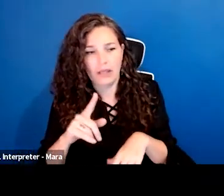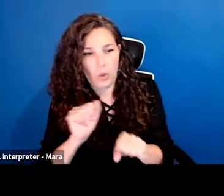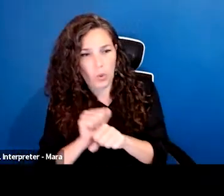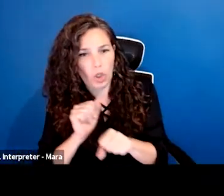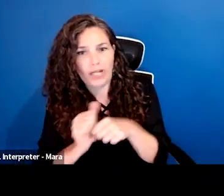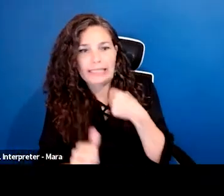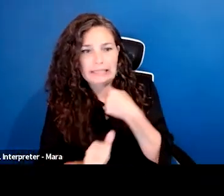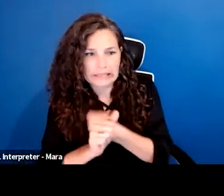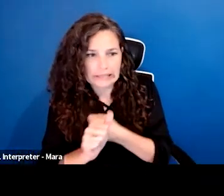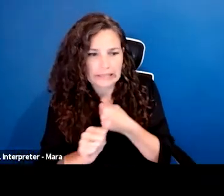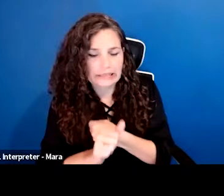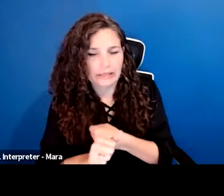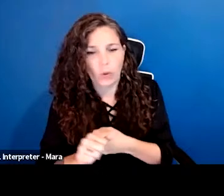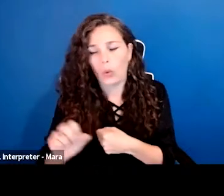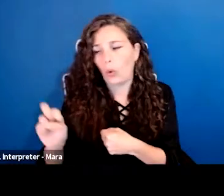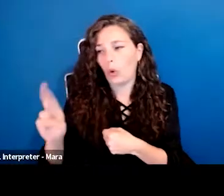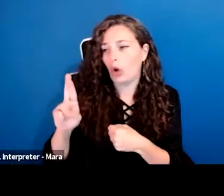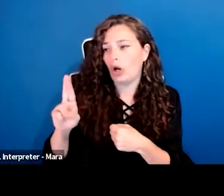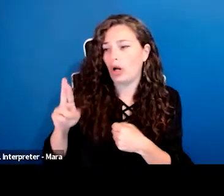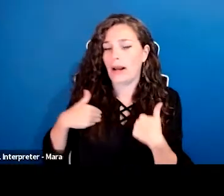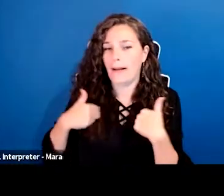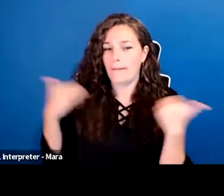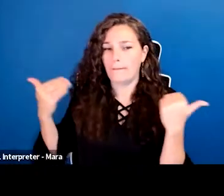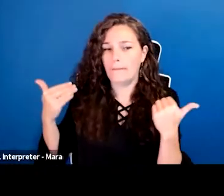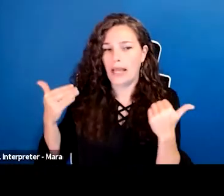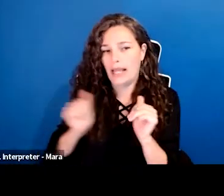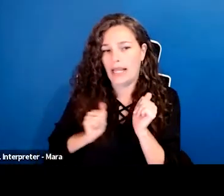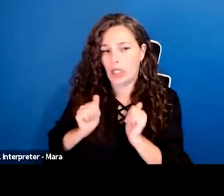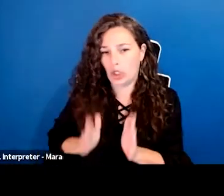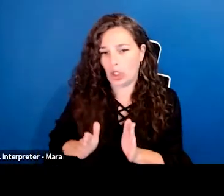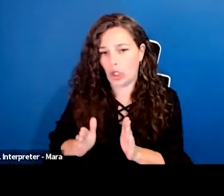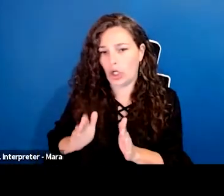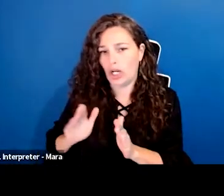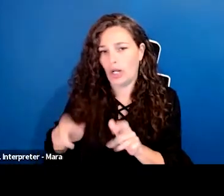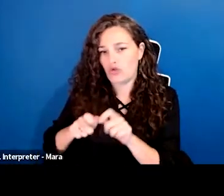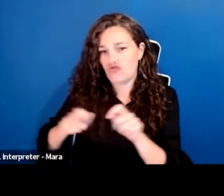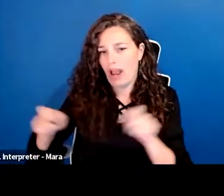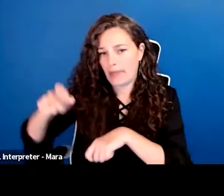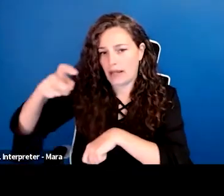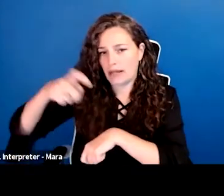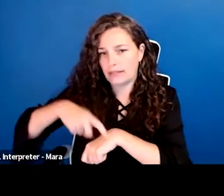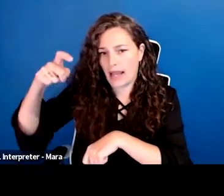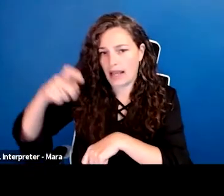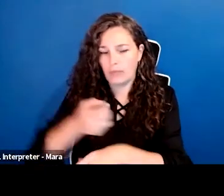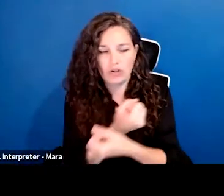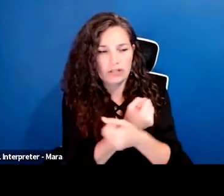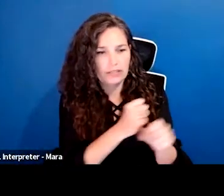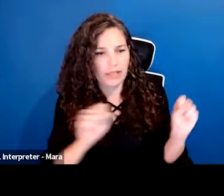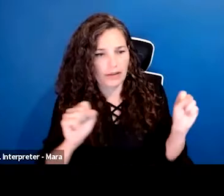a minor being wrapped on time or a safety concern I'm not open for discussion that has to be resolved immediately